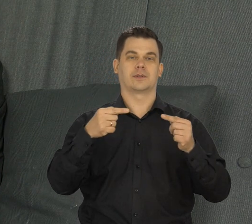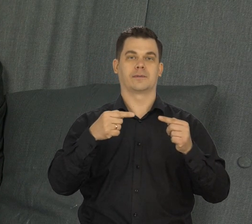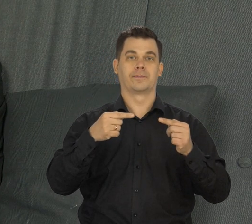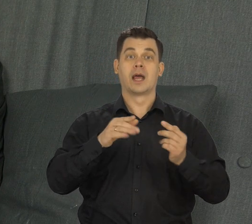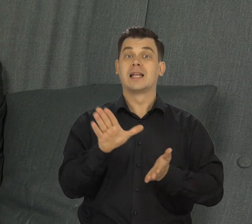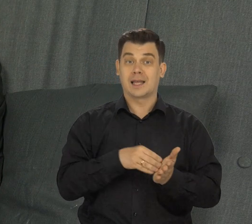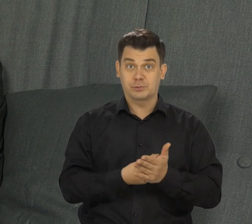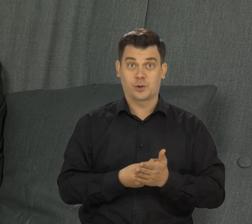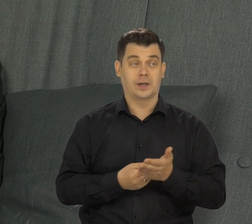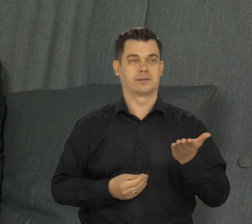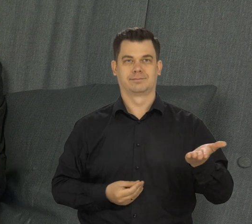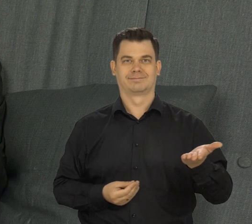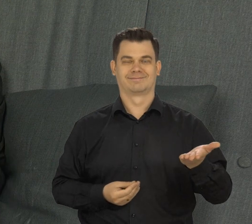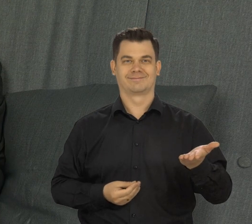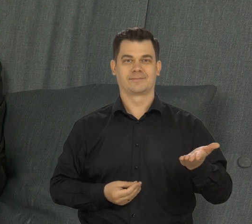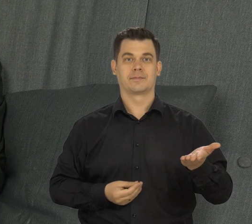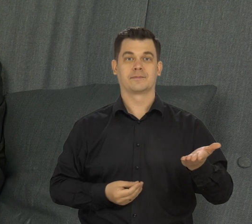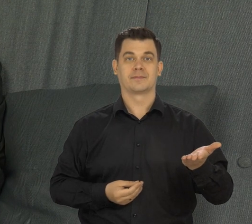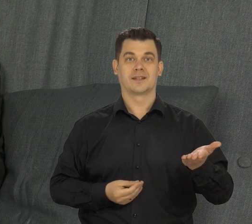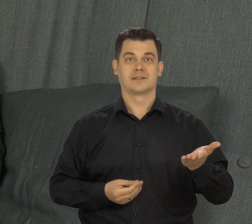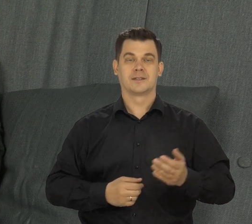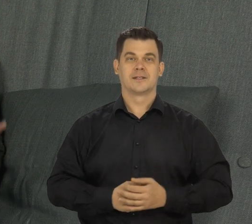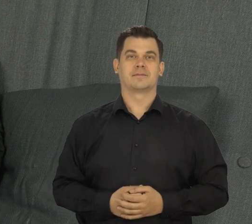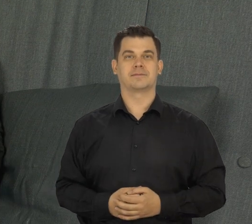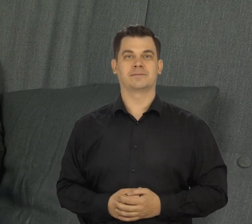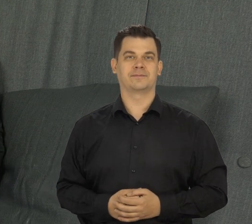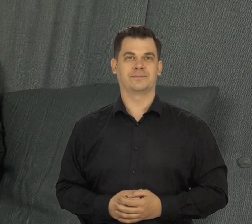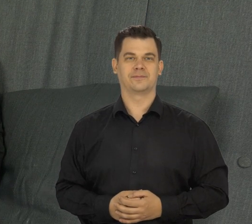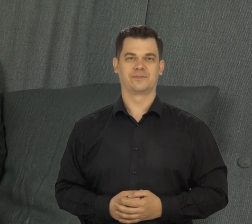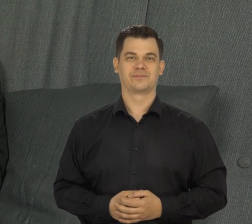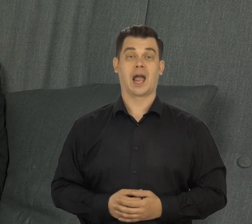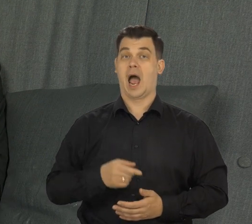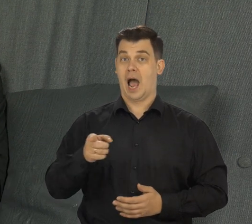For example, this is what a "pussy" sign looks like, yes "penis".